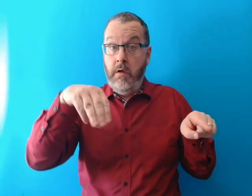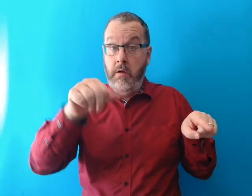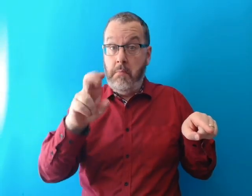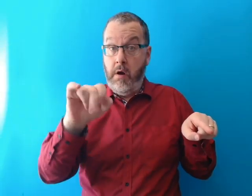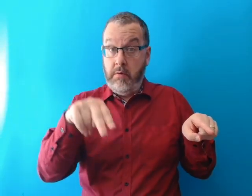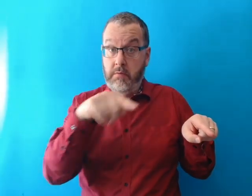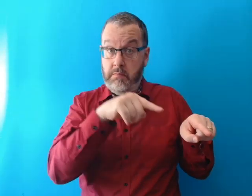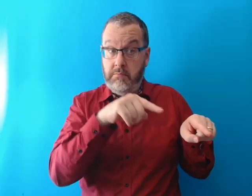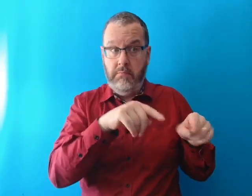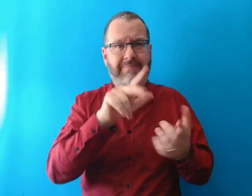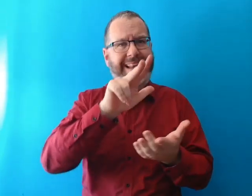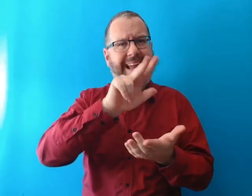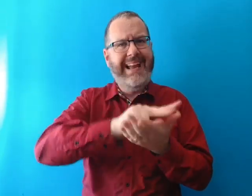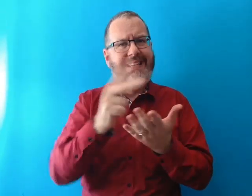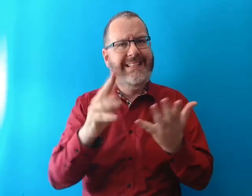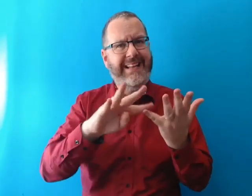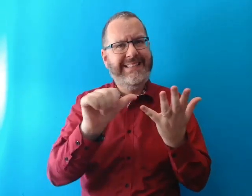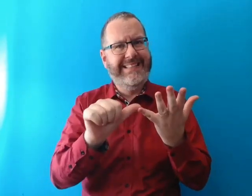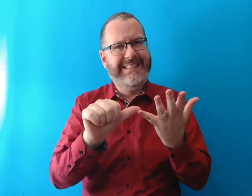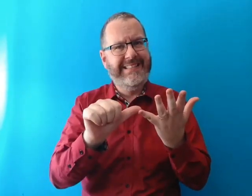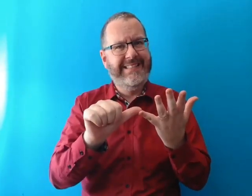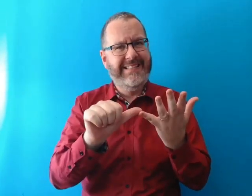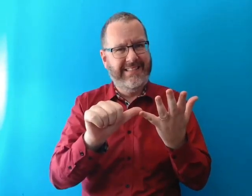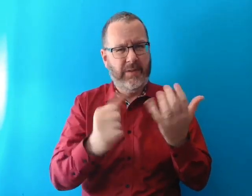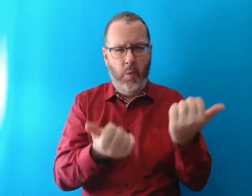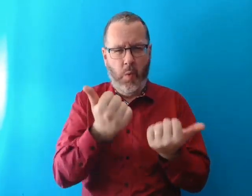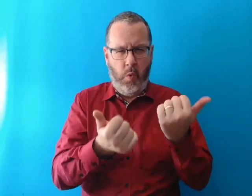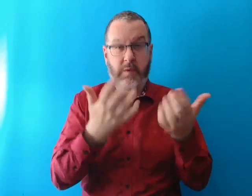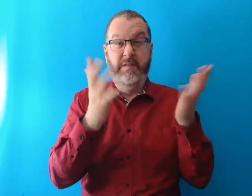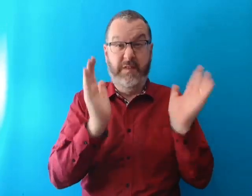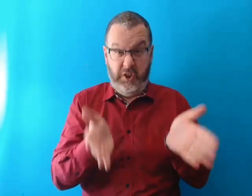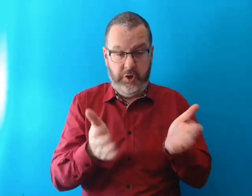As for Martin himself, it isn’t clear whether his shoemaking business